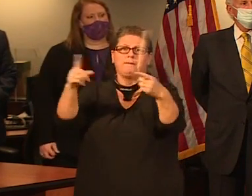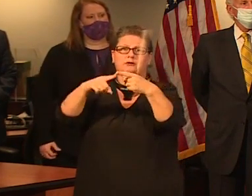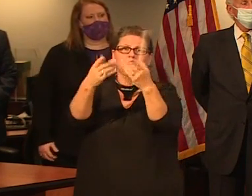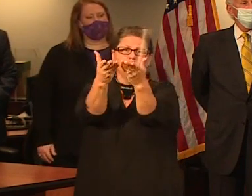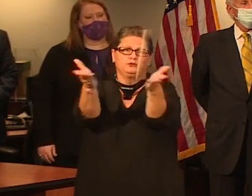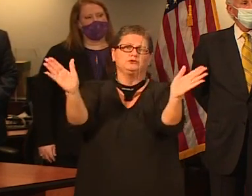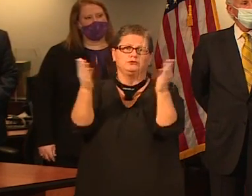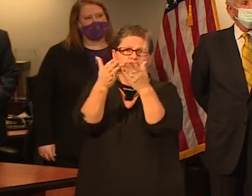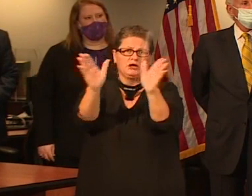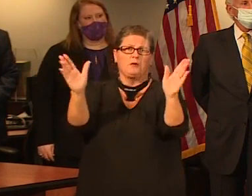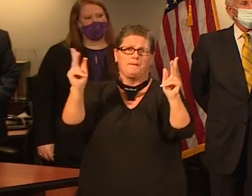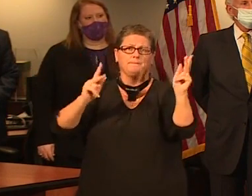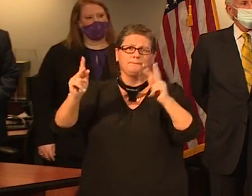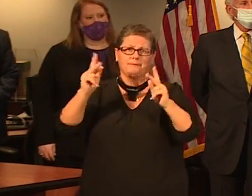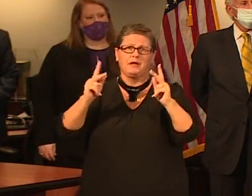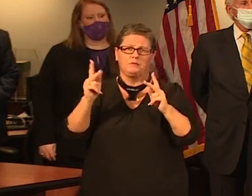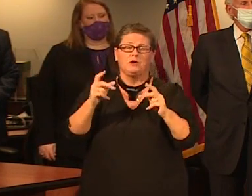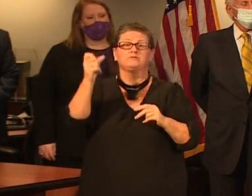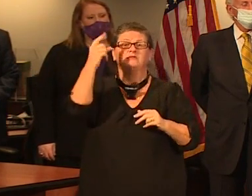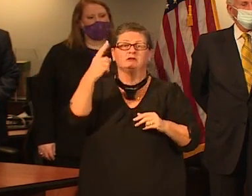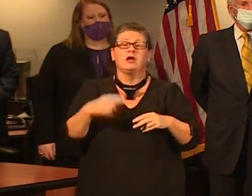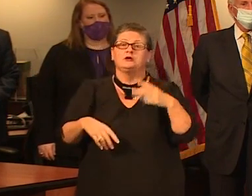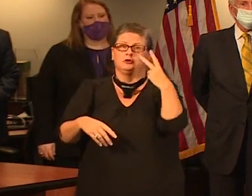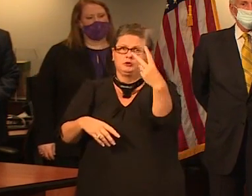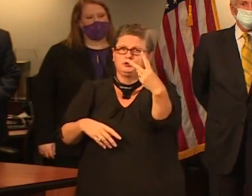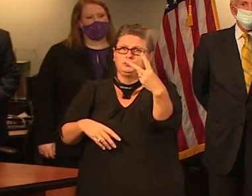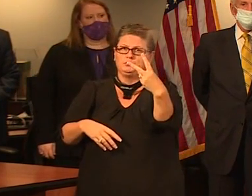WILL BE ABLE TO OPEN UP VACCINATIONS TO THE GENERAL PUBLIC.